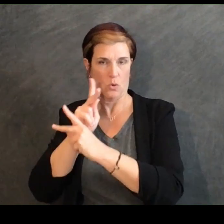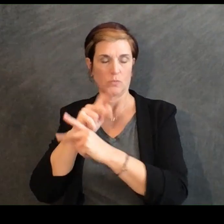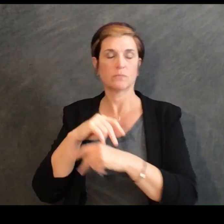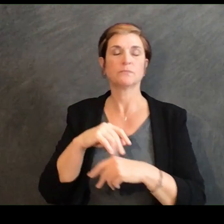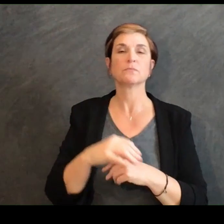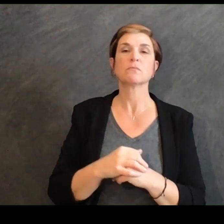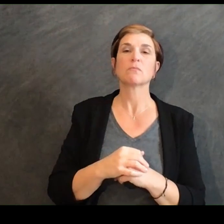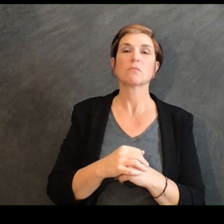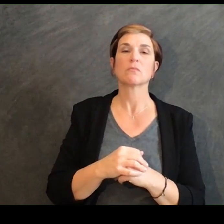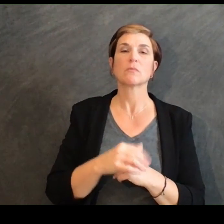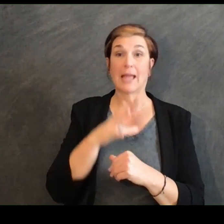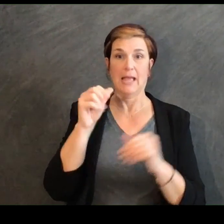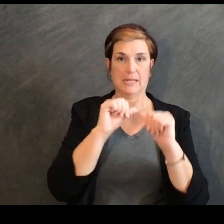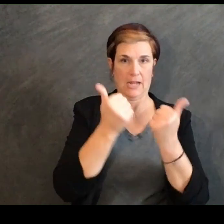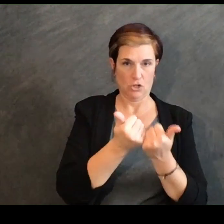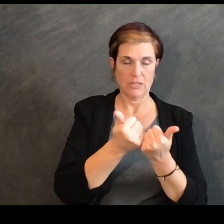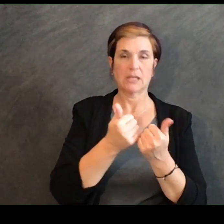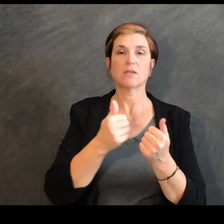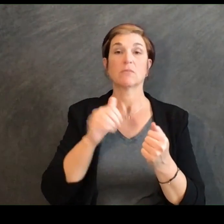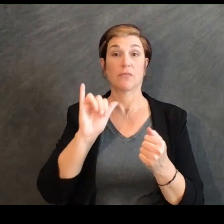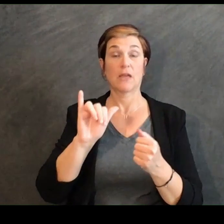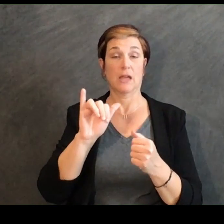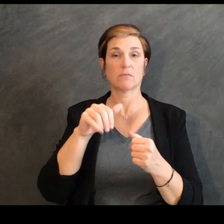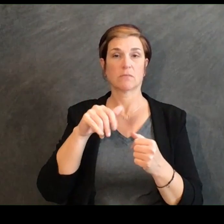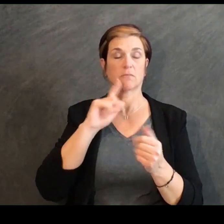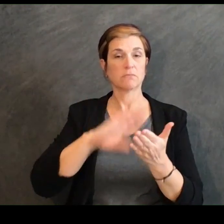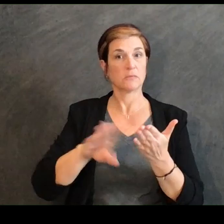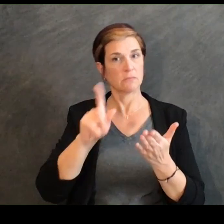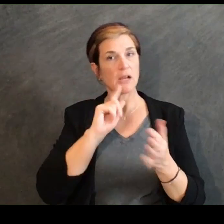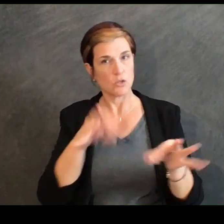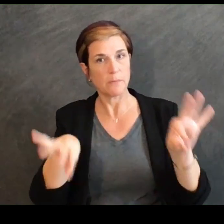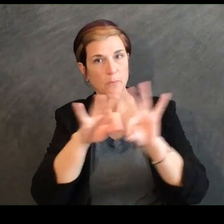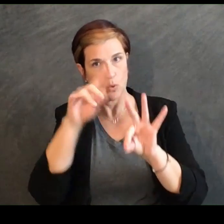notice that's a big thing for a lot of students that are left in the middle